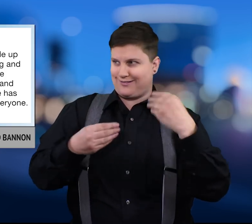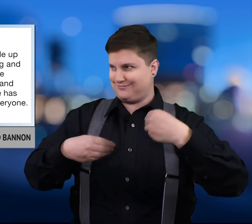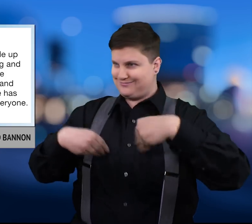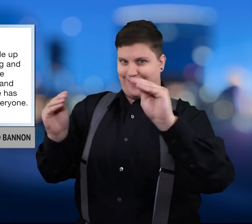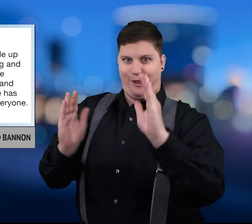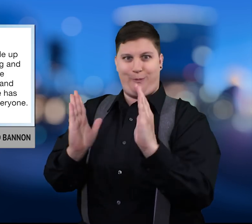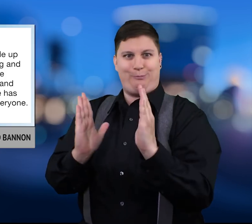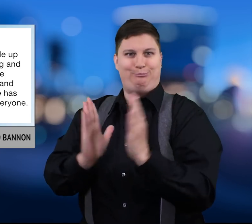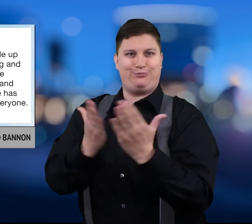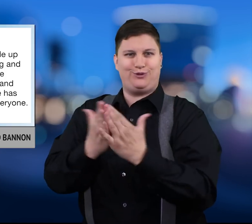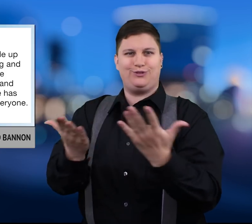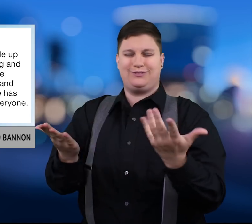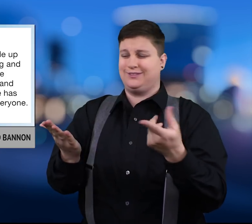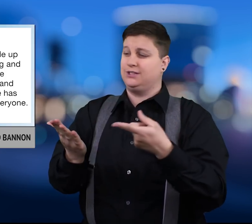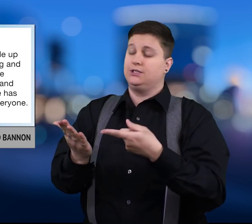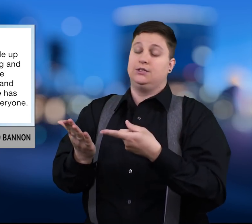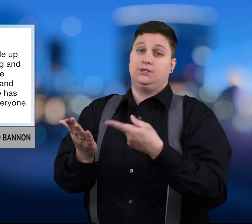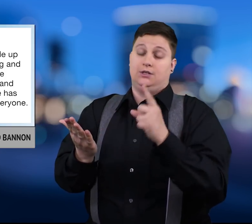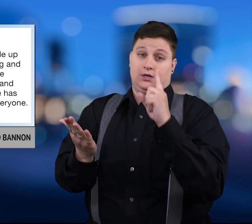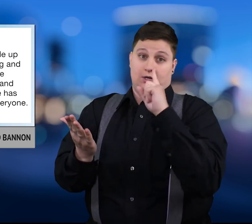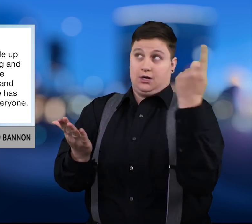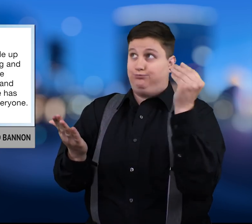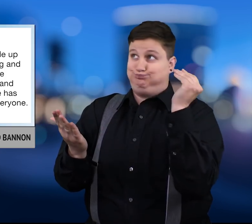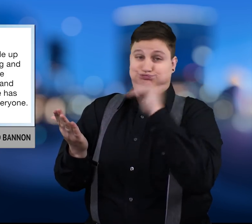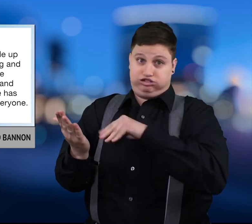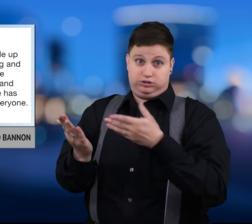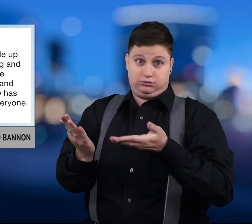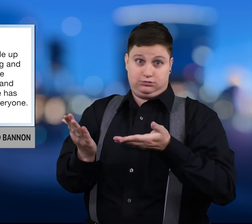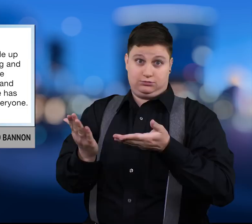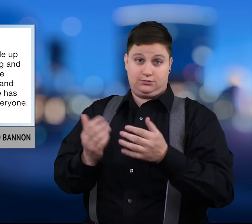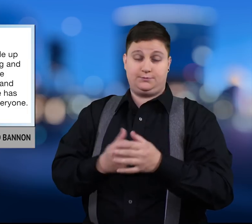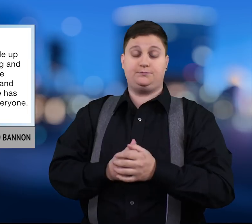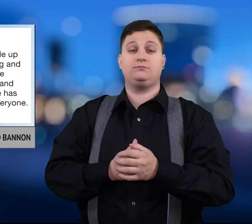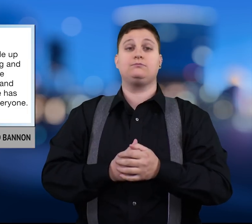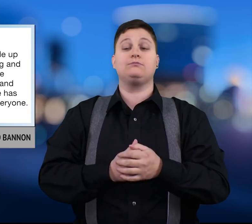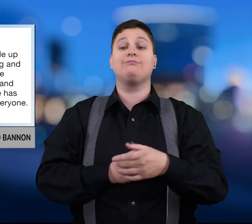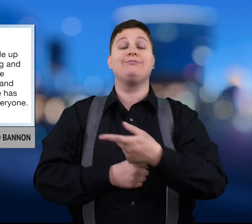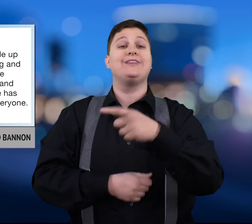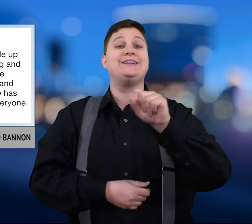to sell this really boring and untruthful book.